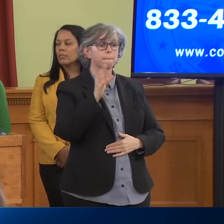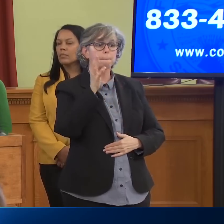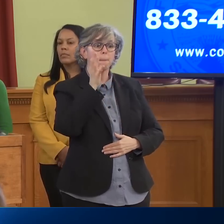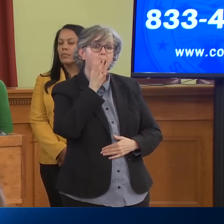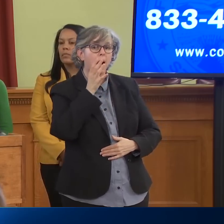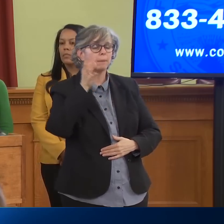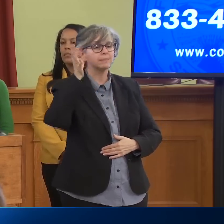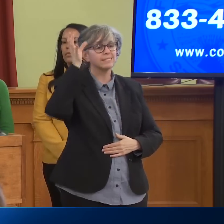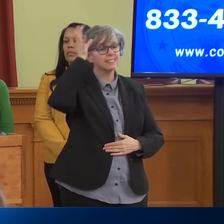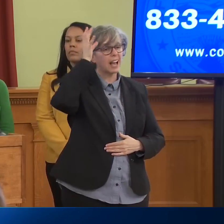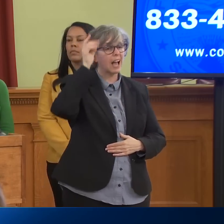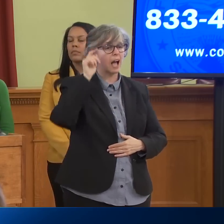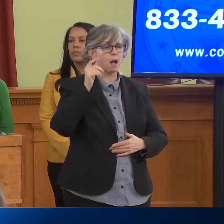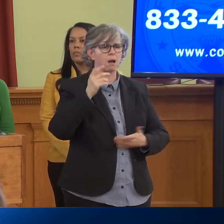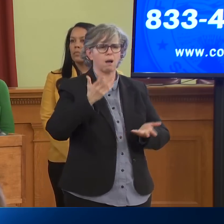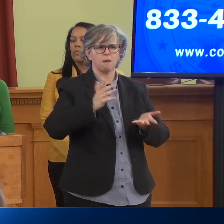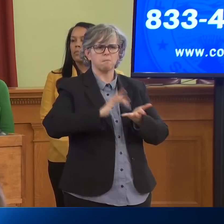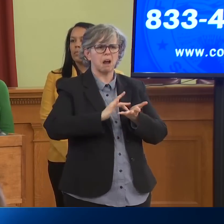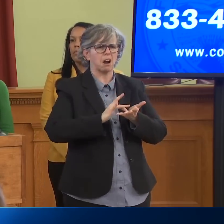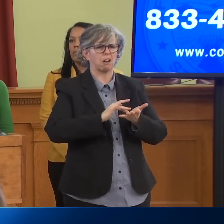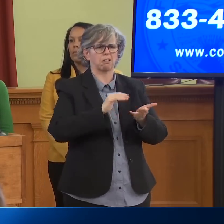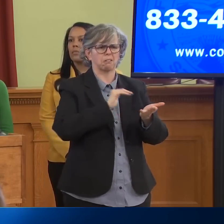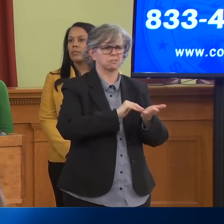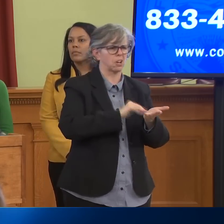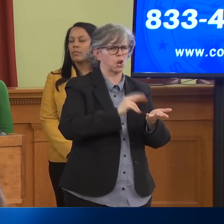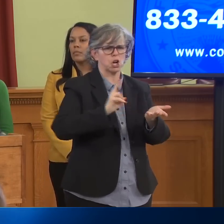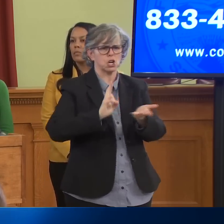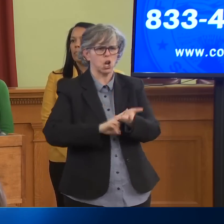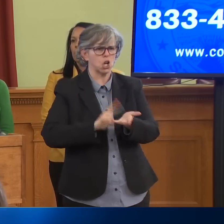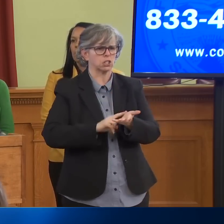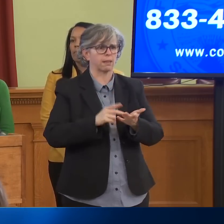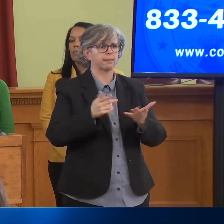SOMEWHERE IN OHIO THERE IS A MOM OR DAD THAT IS A NURSE OR